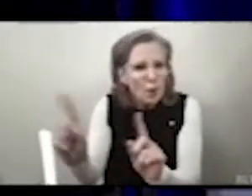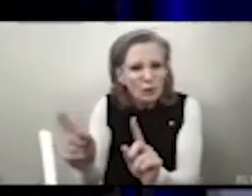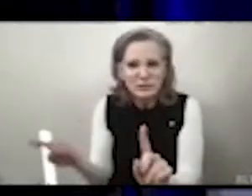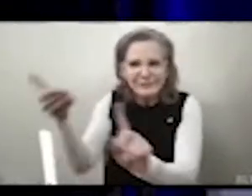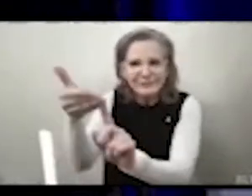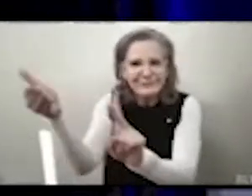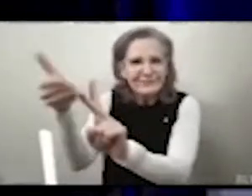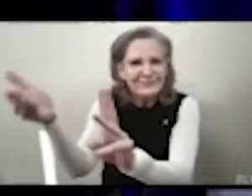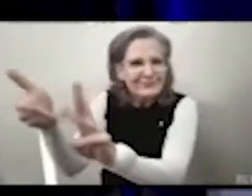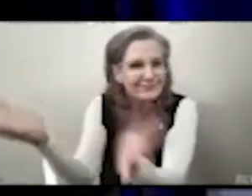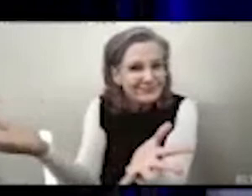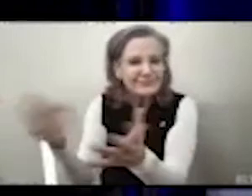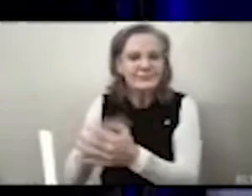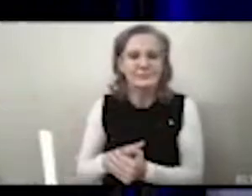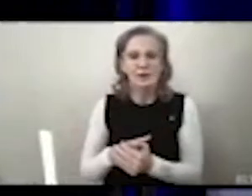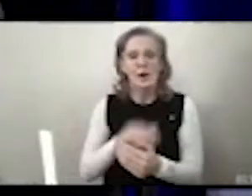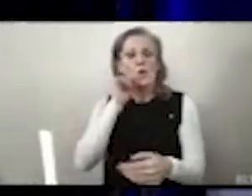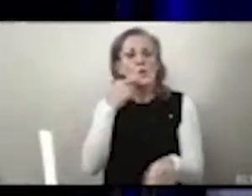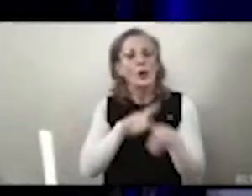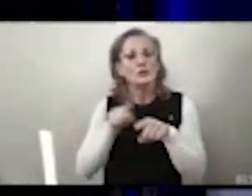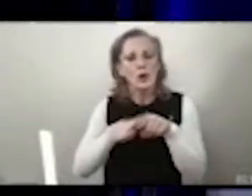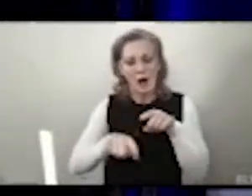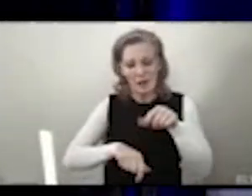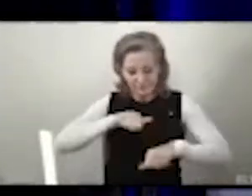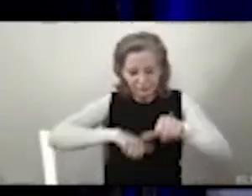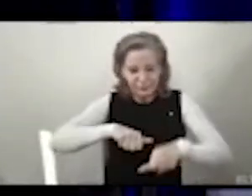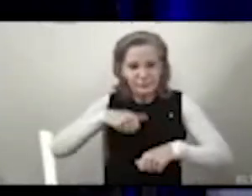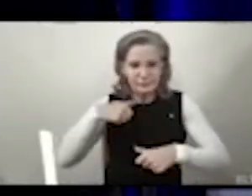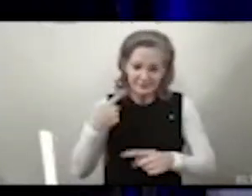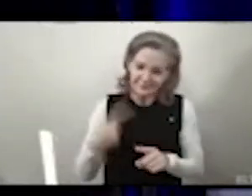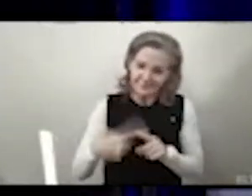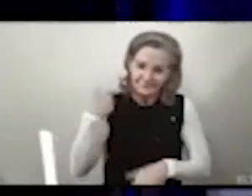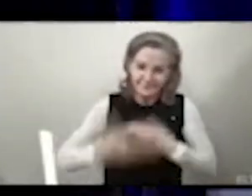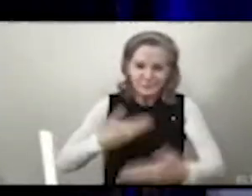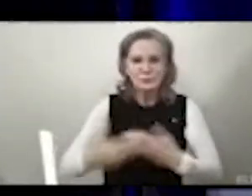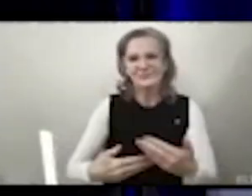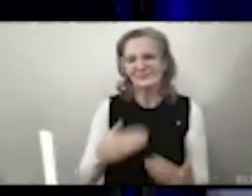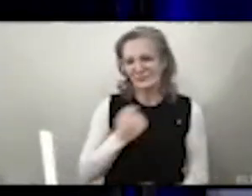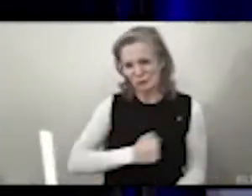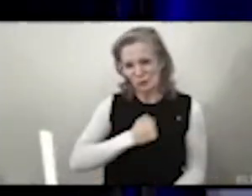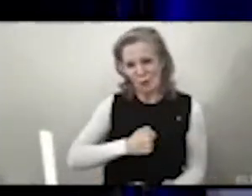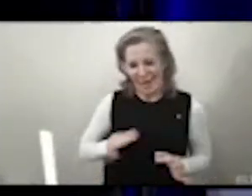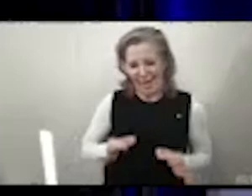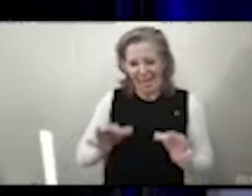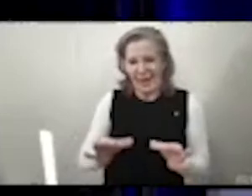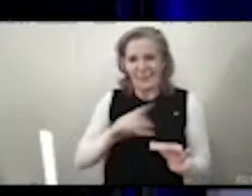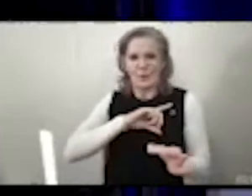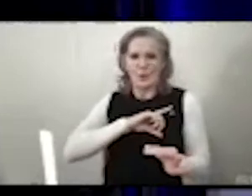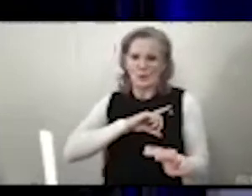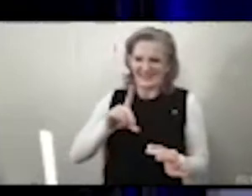proceedings moving along swiftly. I'm sorry. We had a few technical difficulties that caused us to start a little late. But I'll also be encouraging